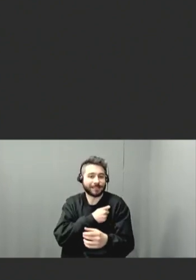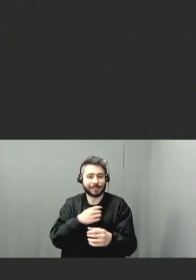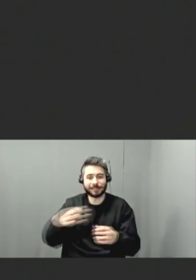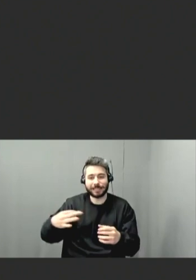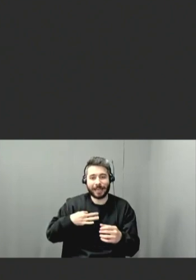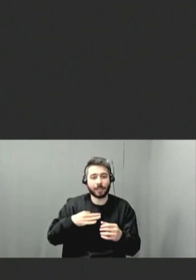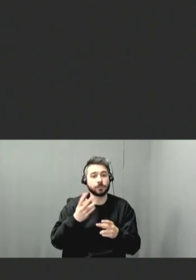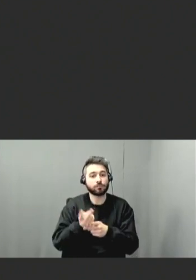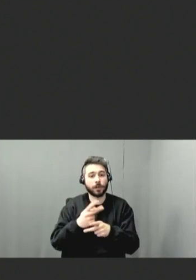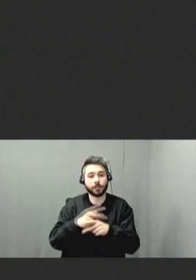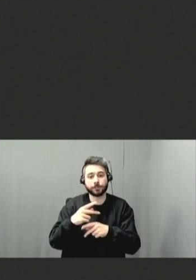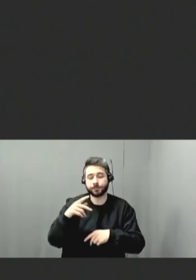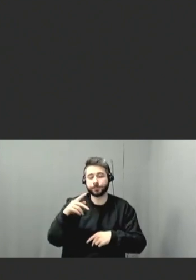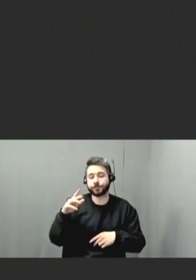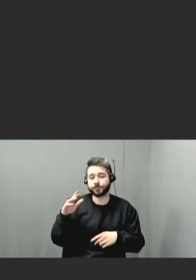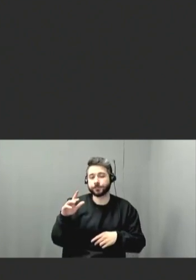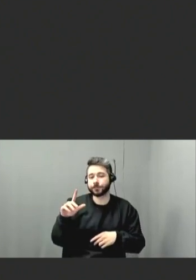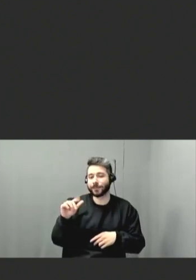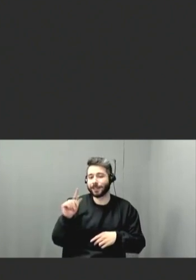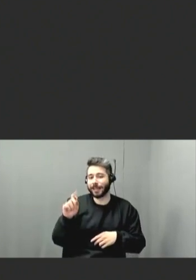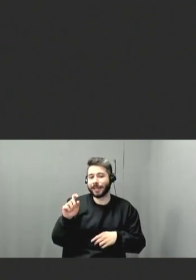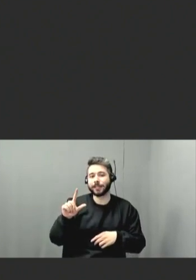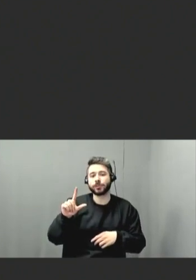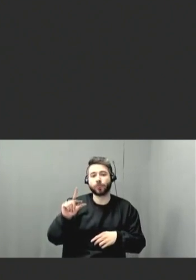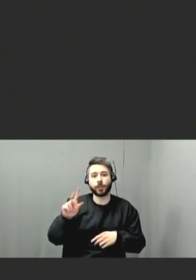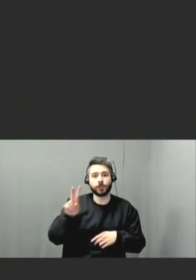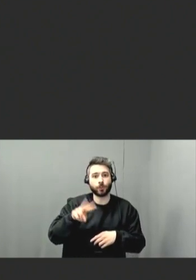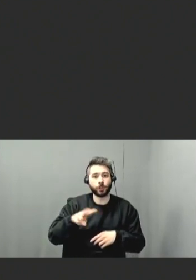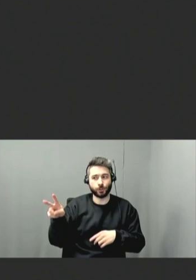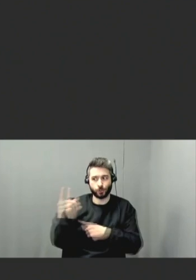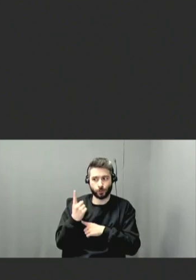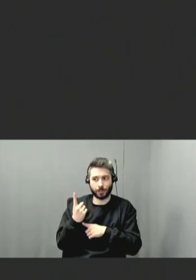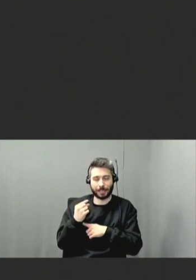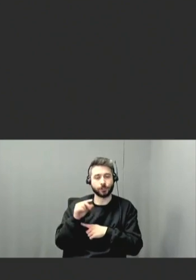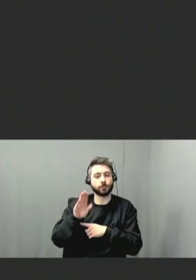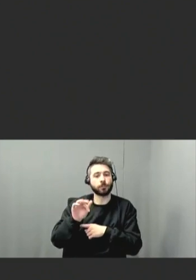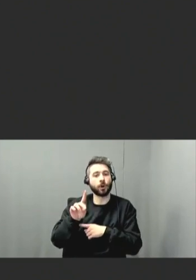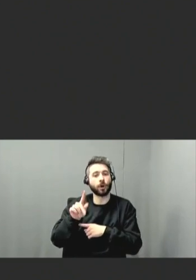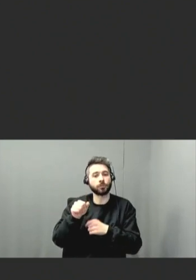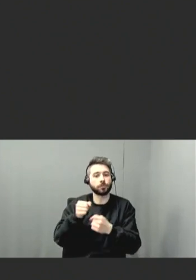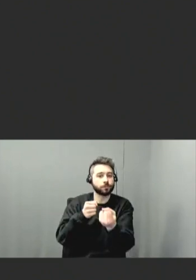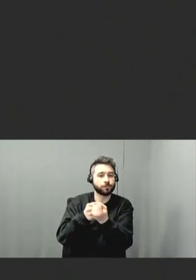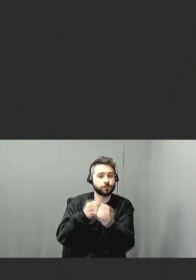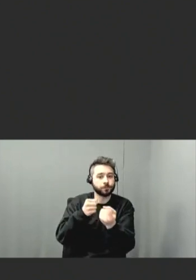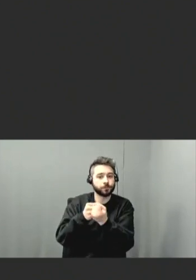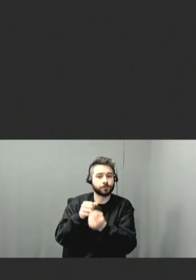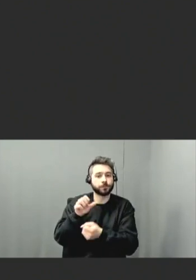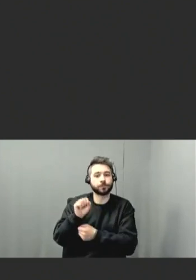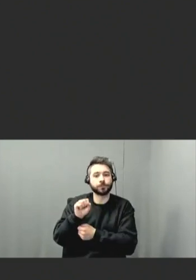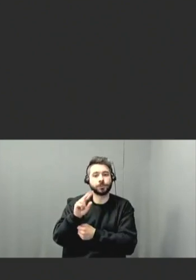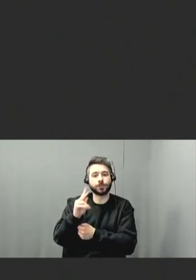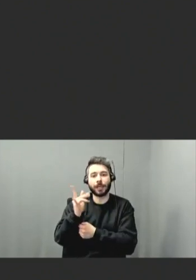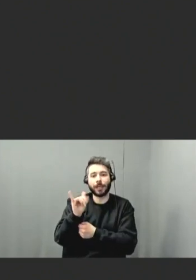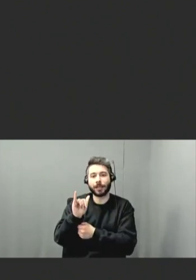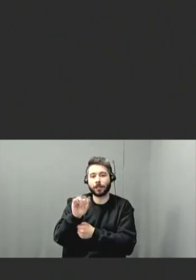In late 2022, last year BARDA also supported the Sudan Ebola virus response working closely